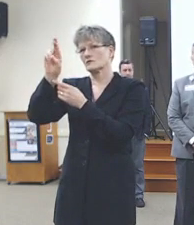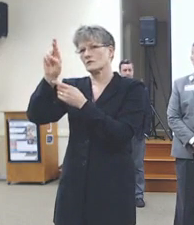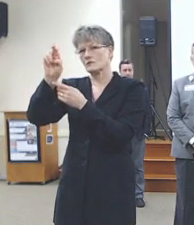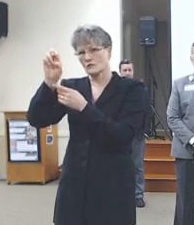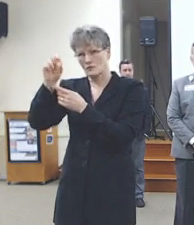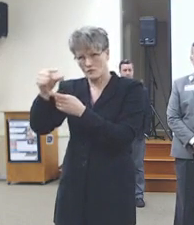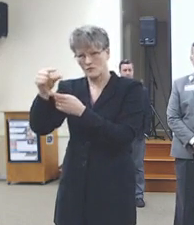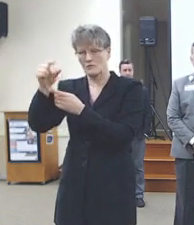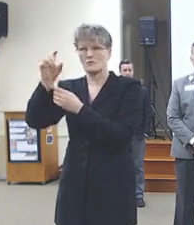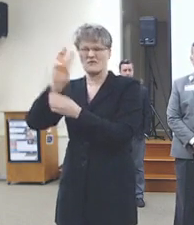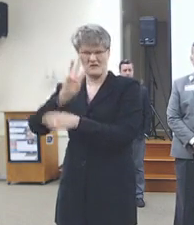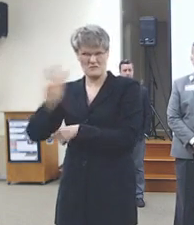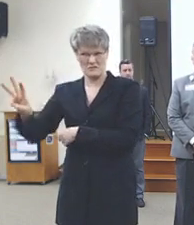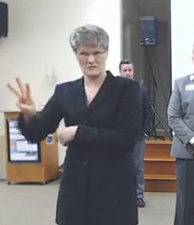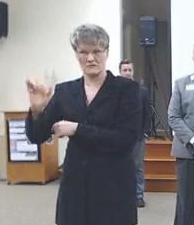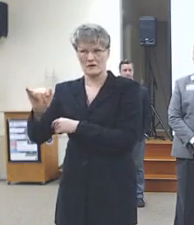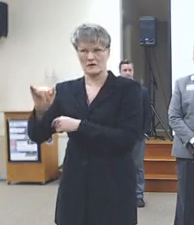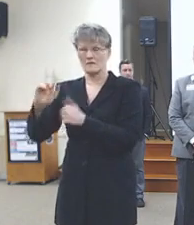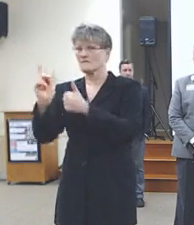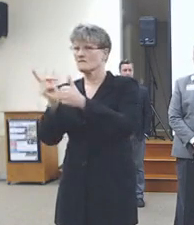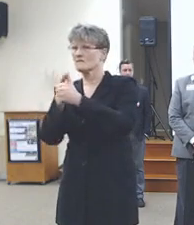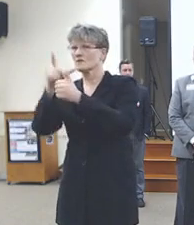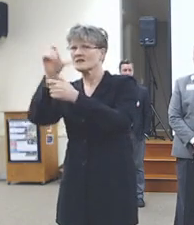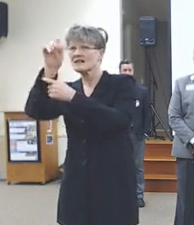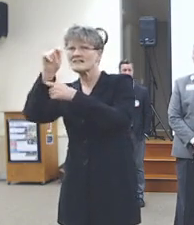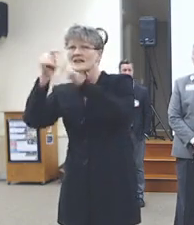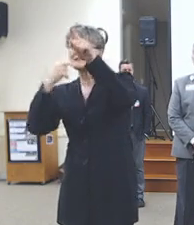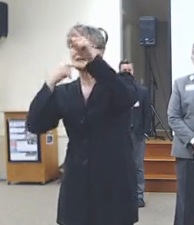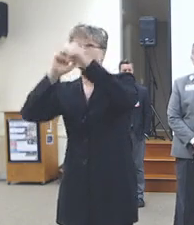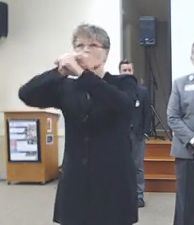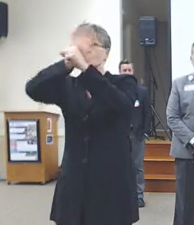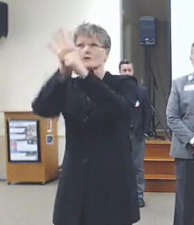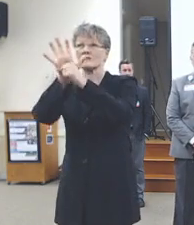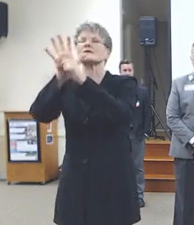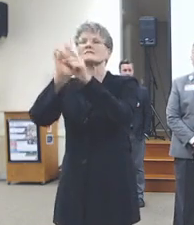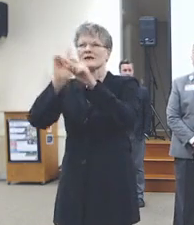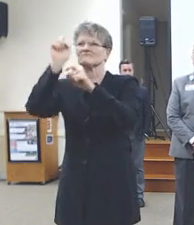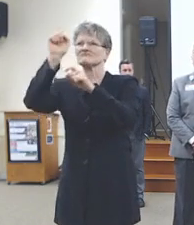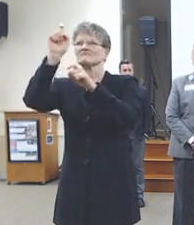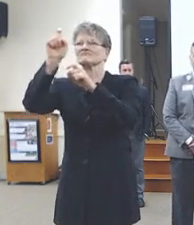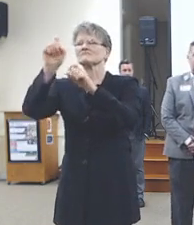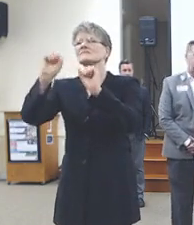the first story there is how to access this free visit. Thank you.